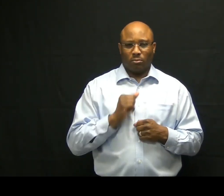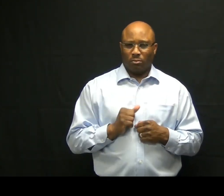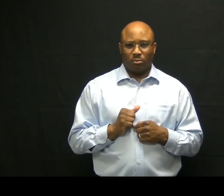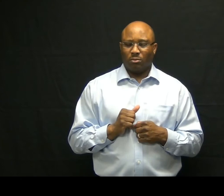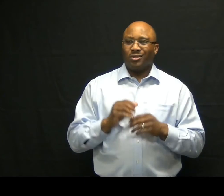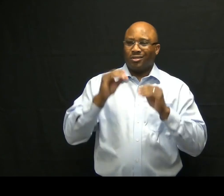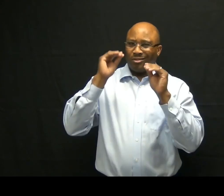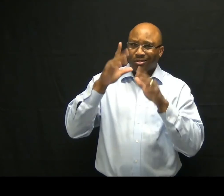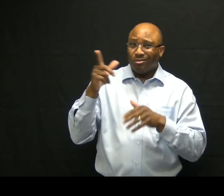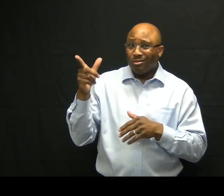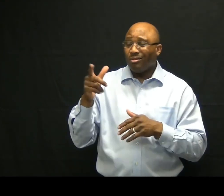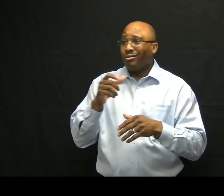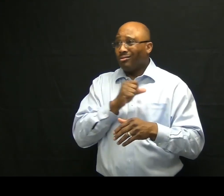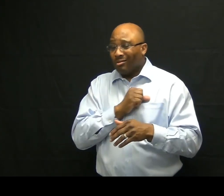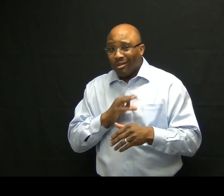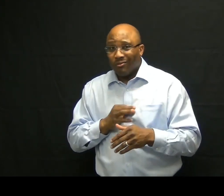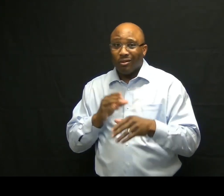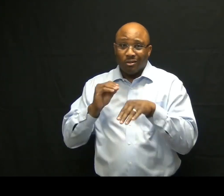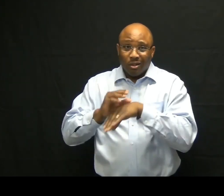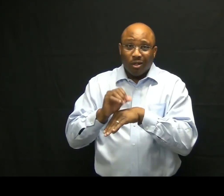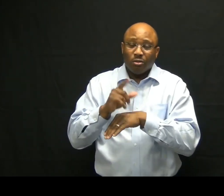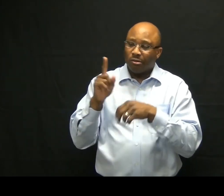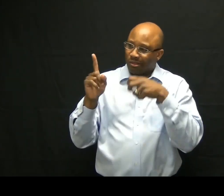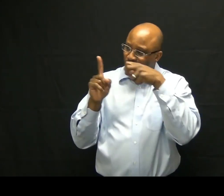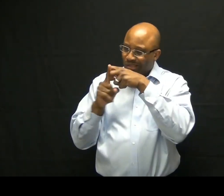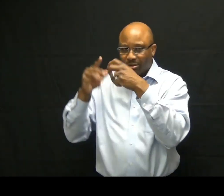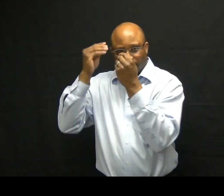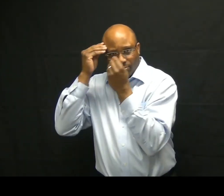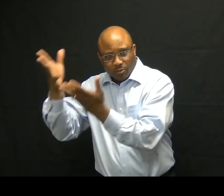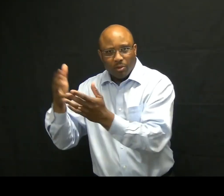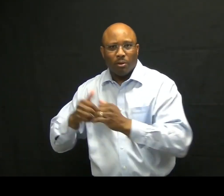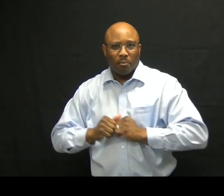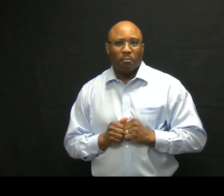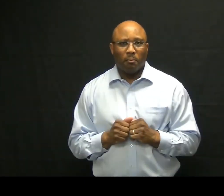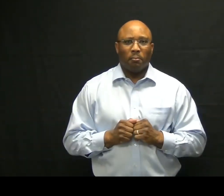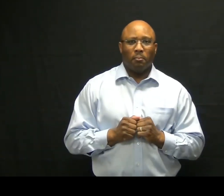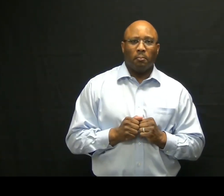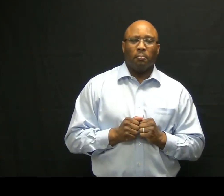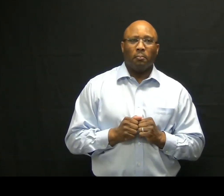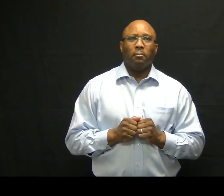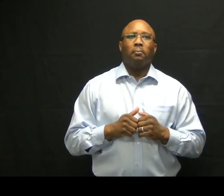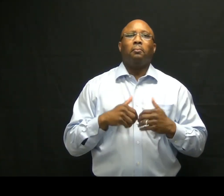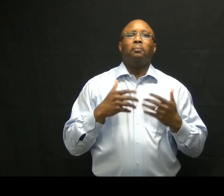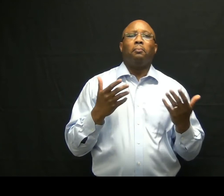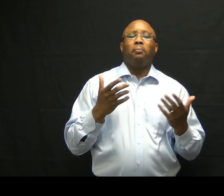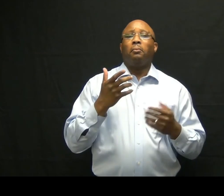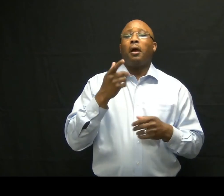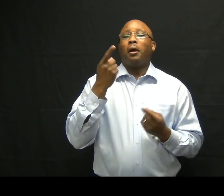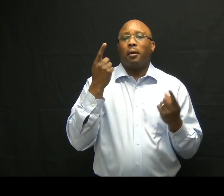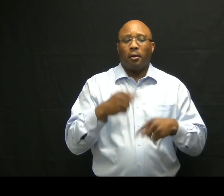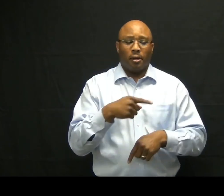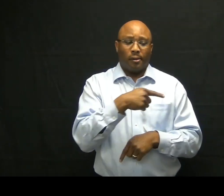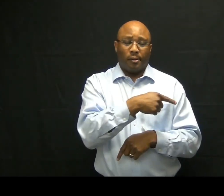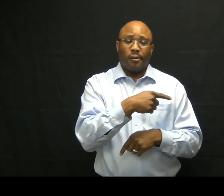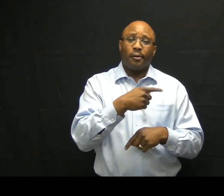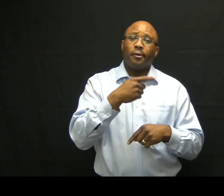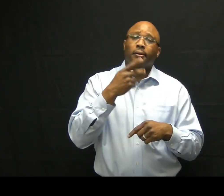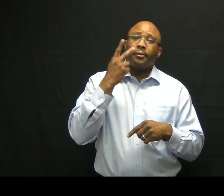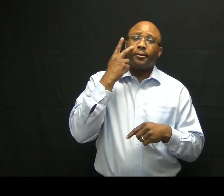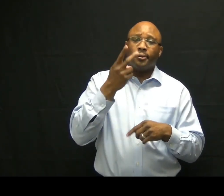to report the bully to a supervising adult. In cases of cyberbullying,